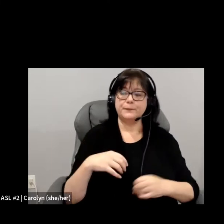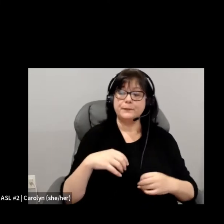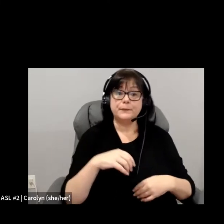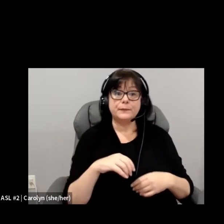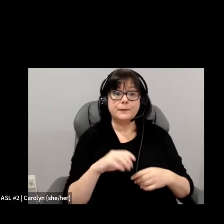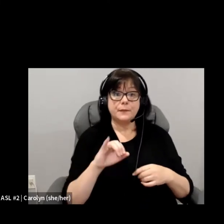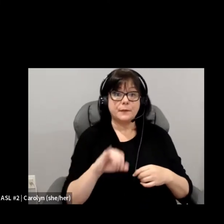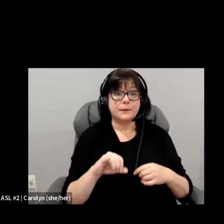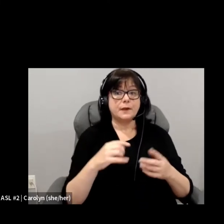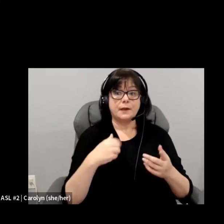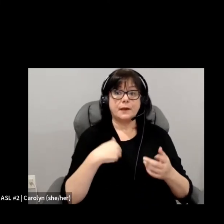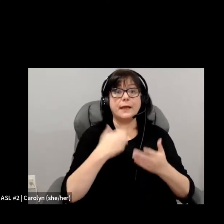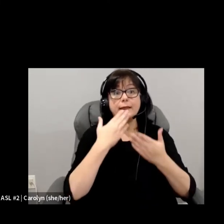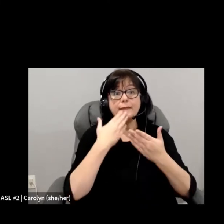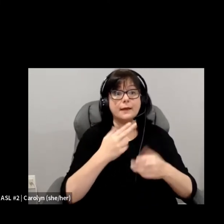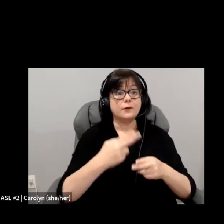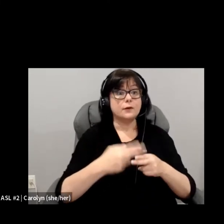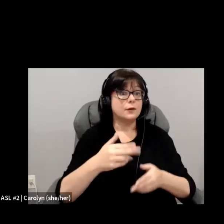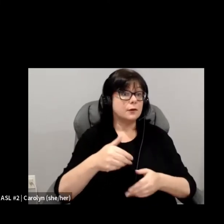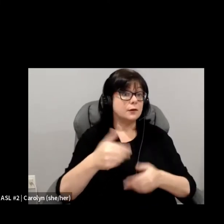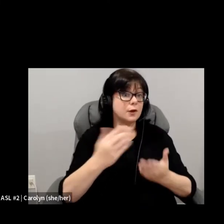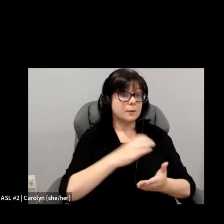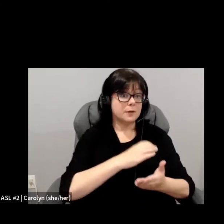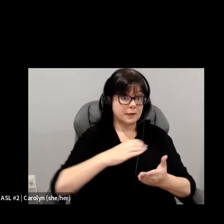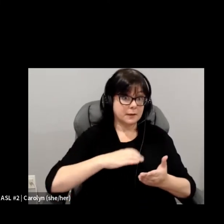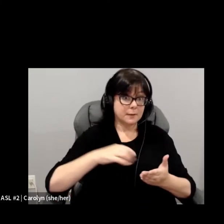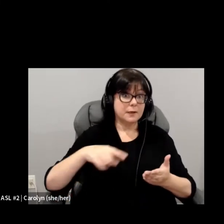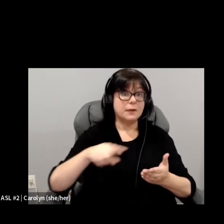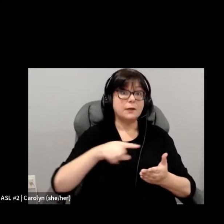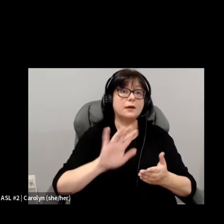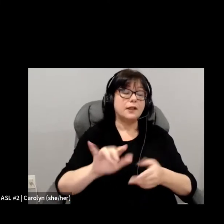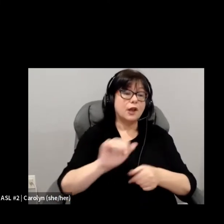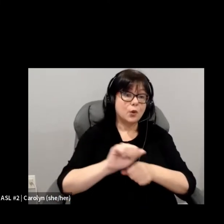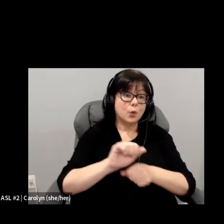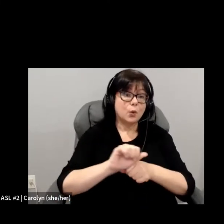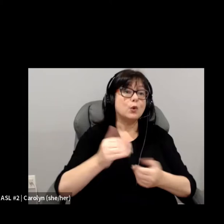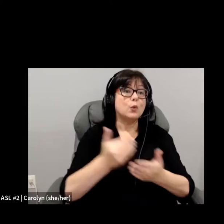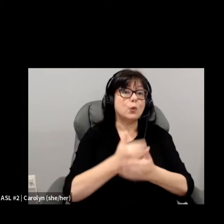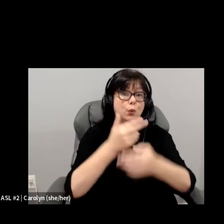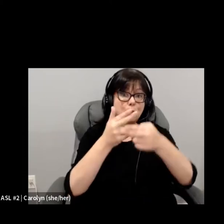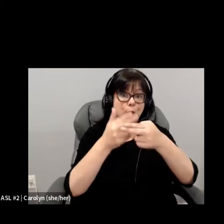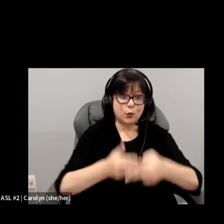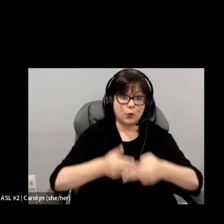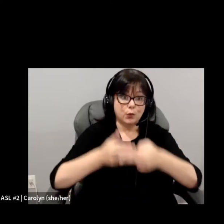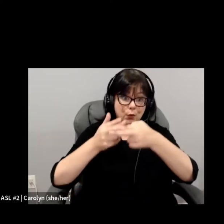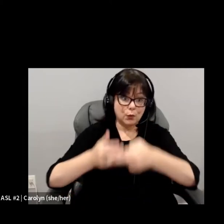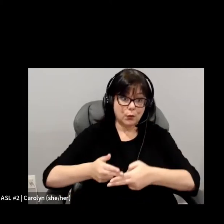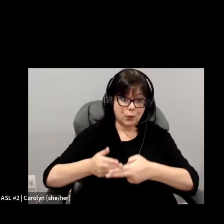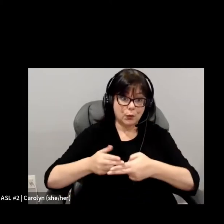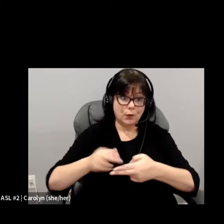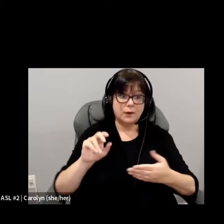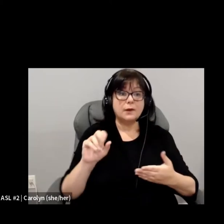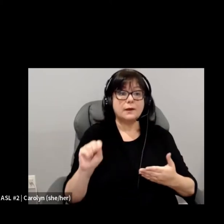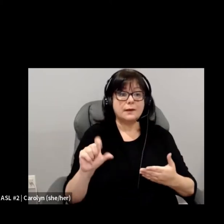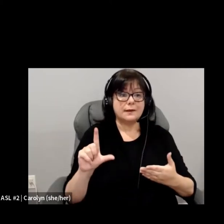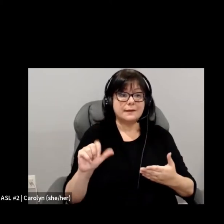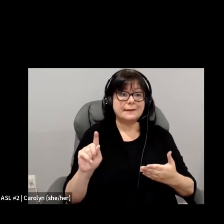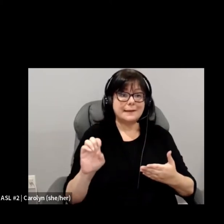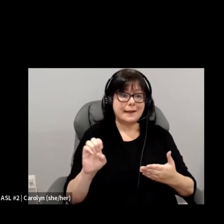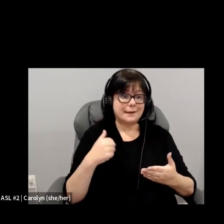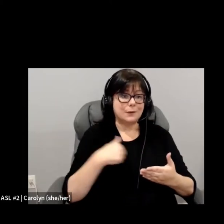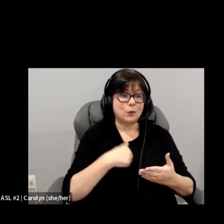NOMINATING COMMITTEE FOR THE HARD WORK TO BRING US THE NEW SLATE OF CANDIDATES.